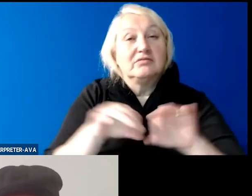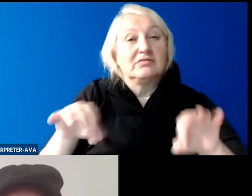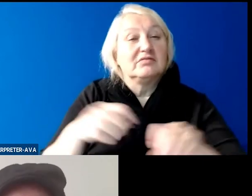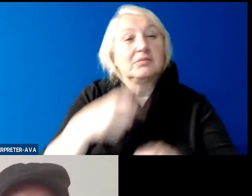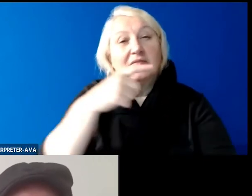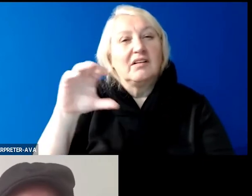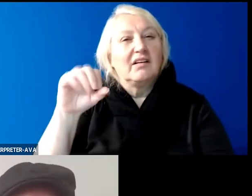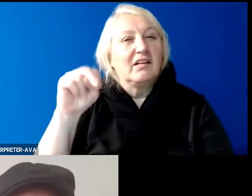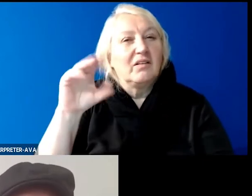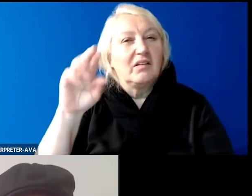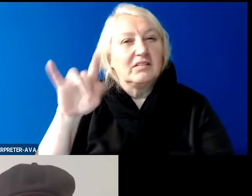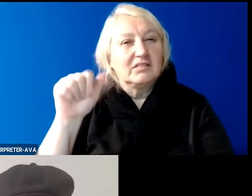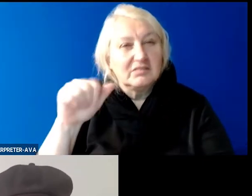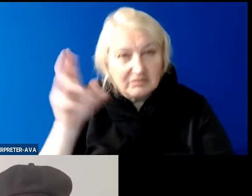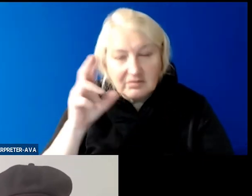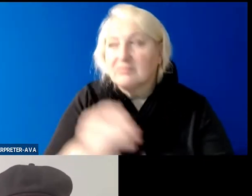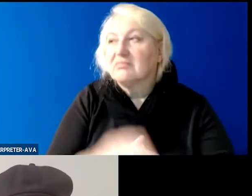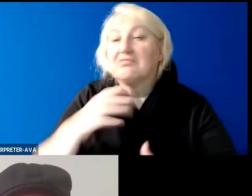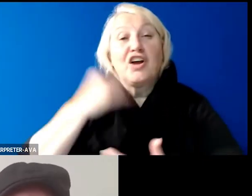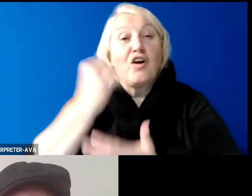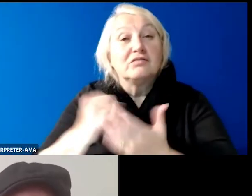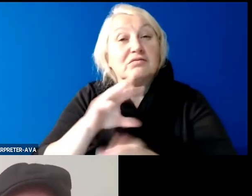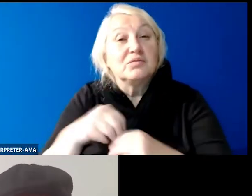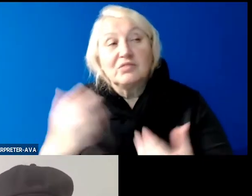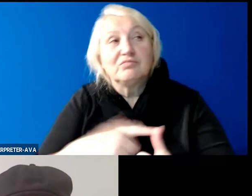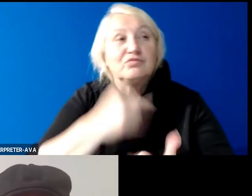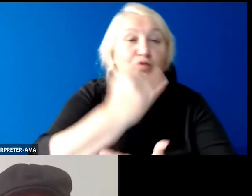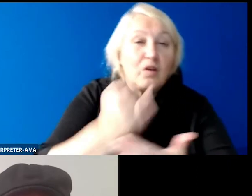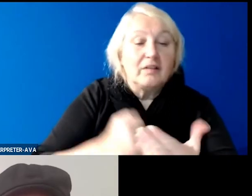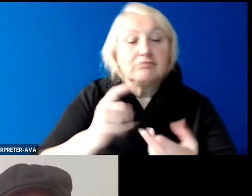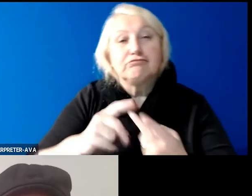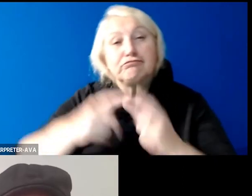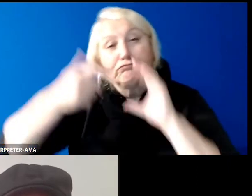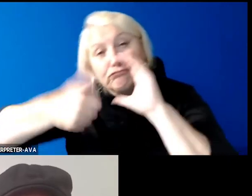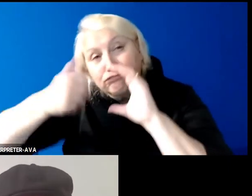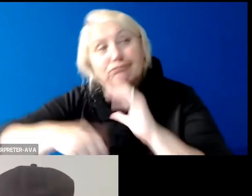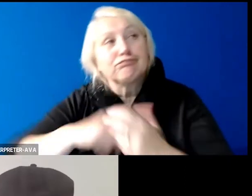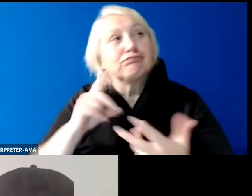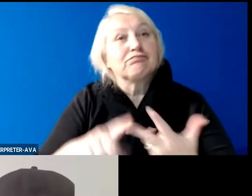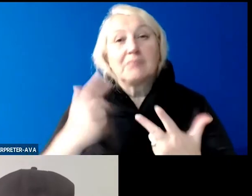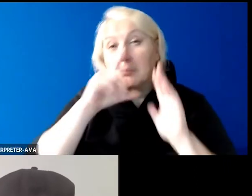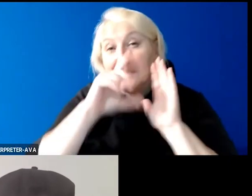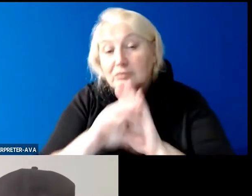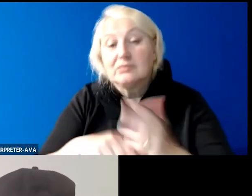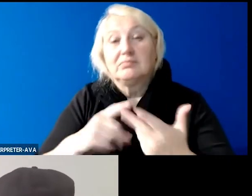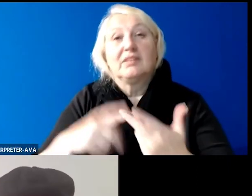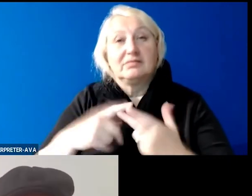My artist practices include drawing, photography, poetry and murals. I'm very,